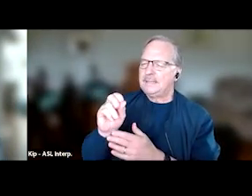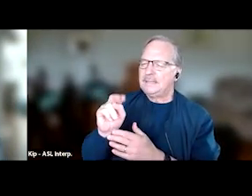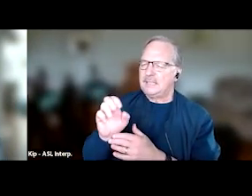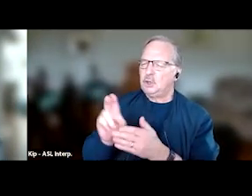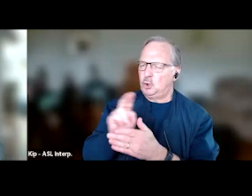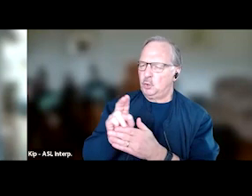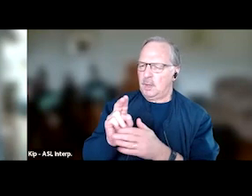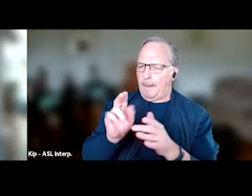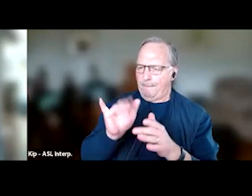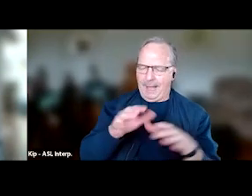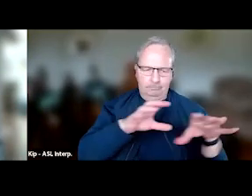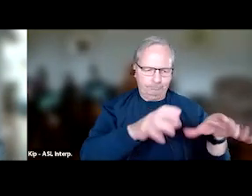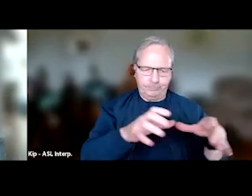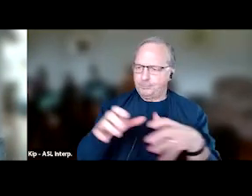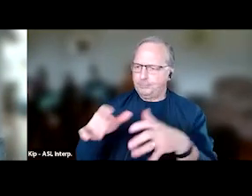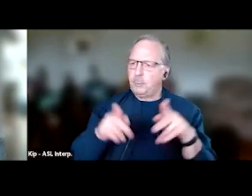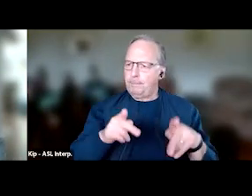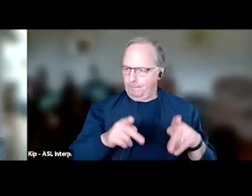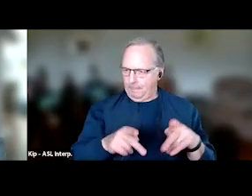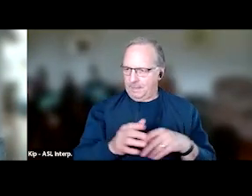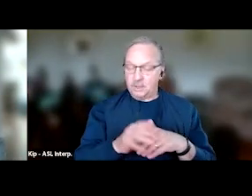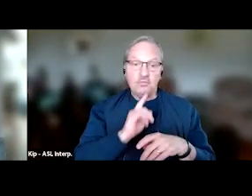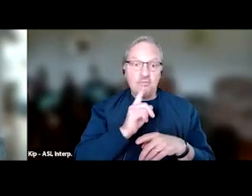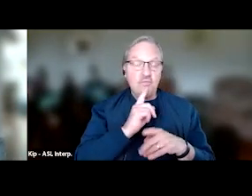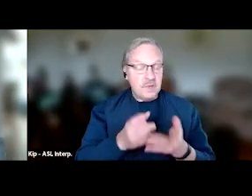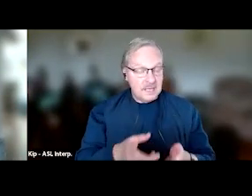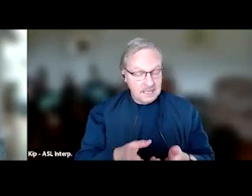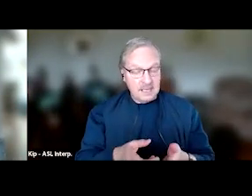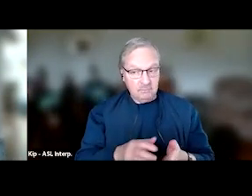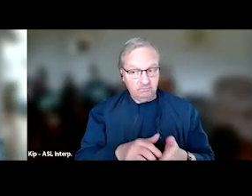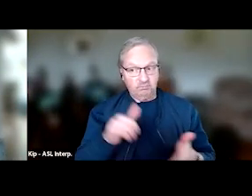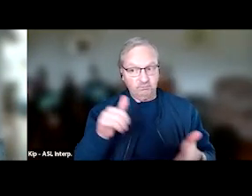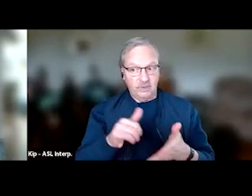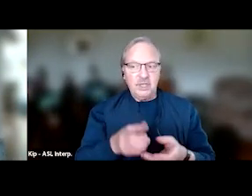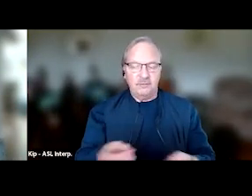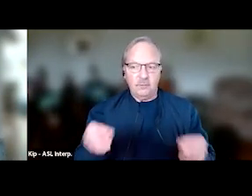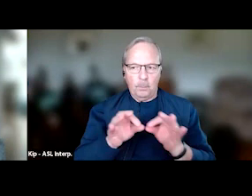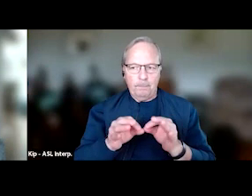And so, again, this is really rich information that can help a community partnership